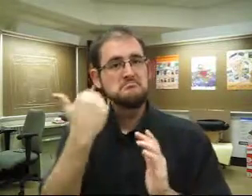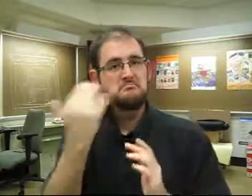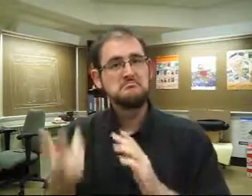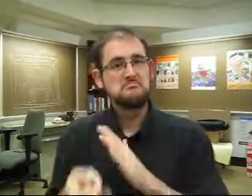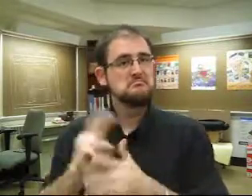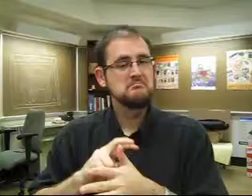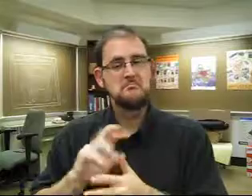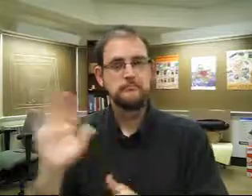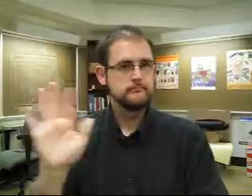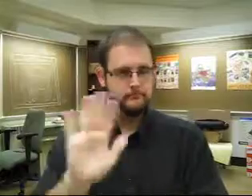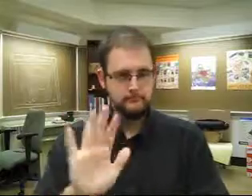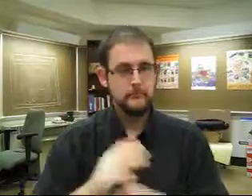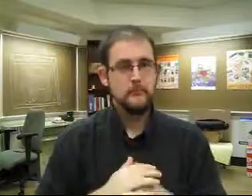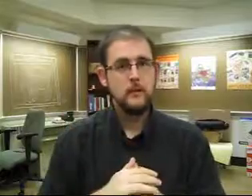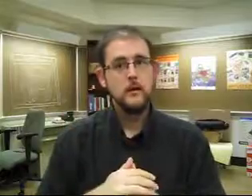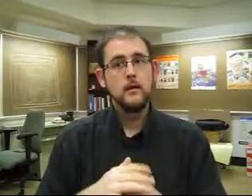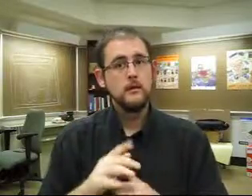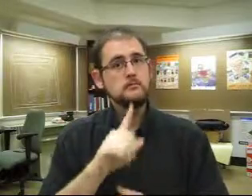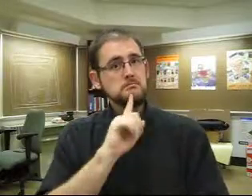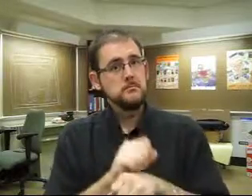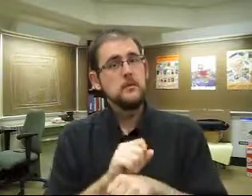It's not about prostititution.